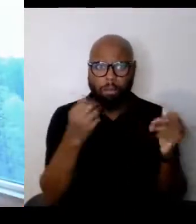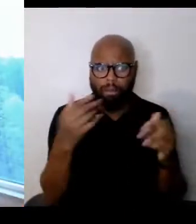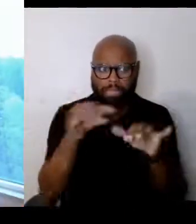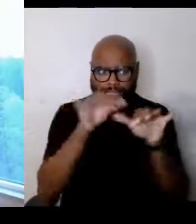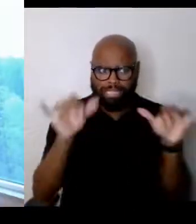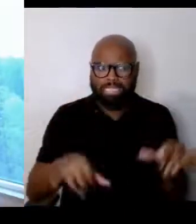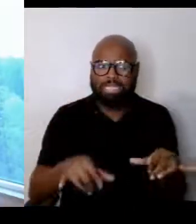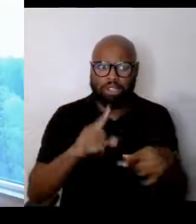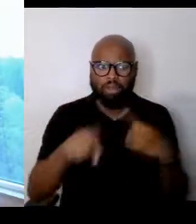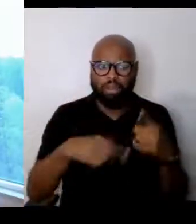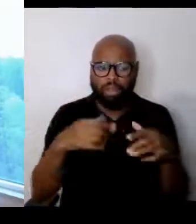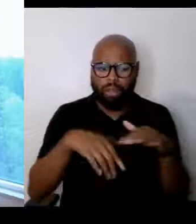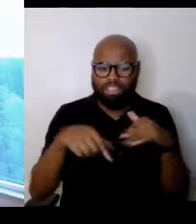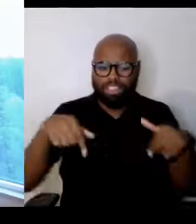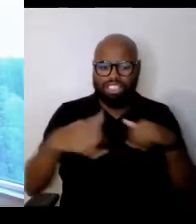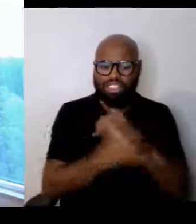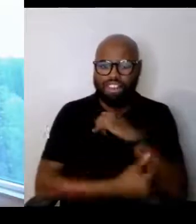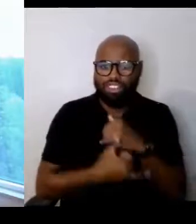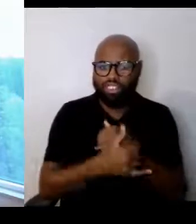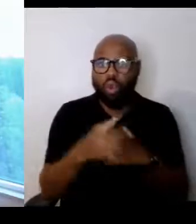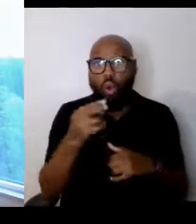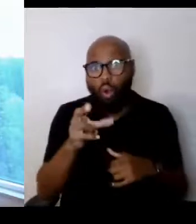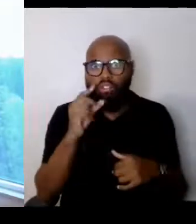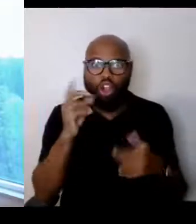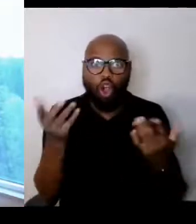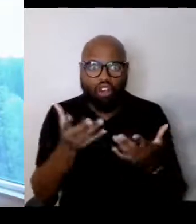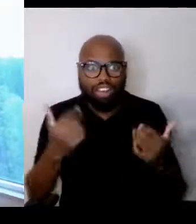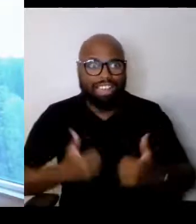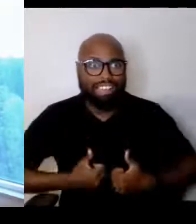When they're living already in this country, and when they're targeted for removal.